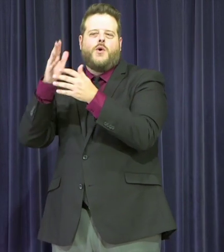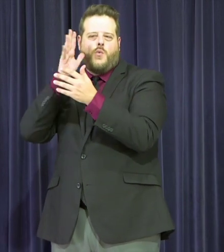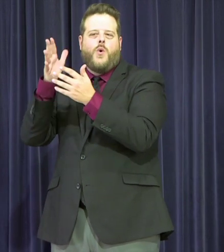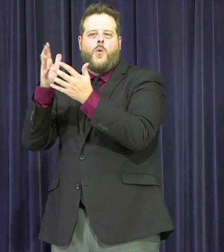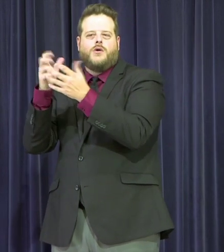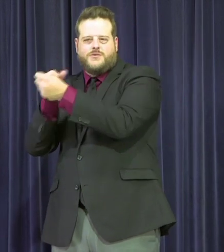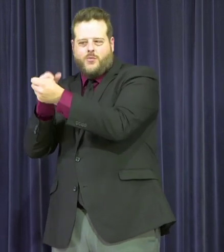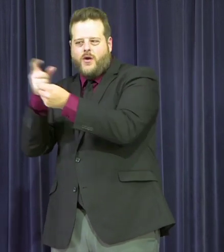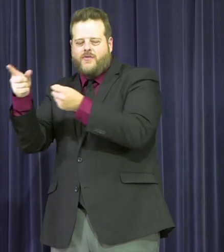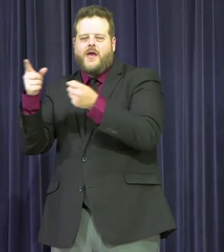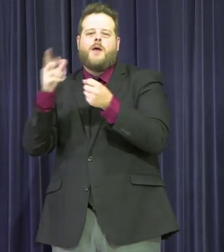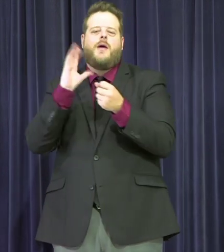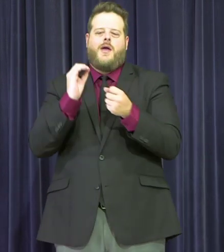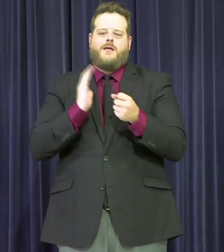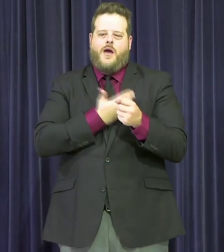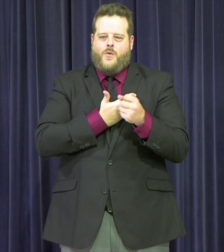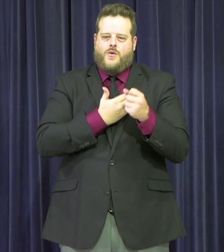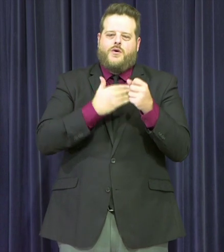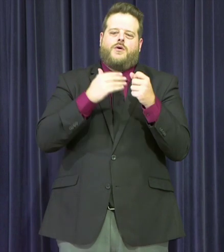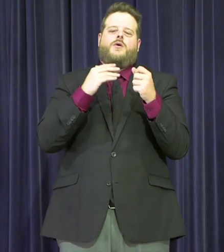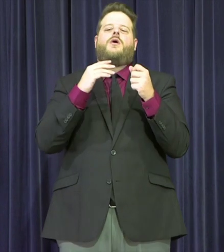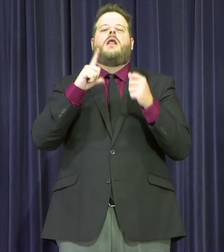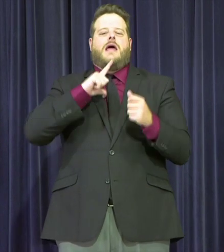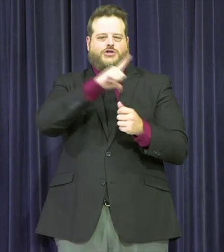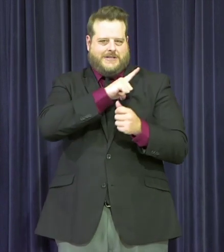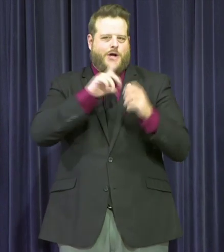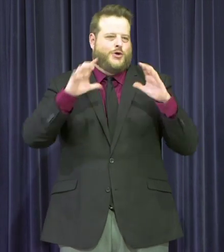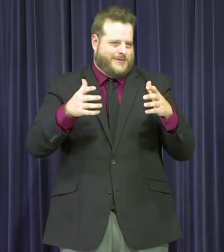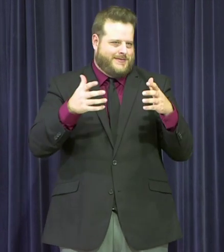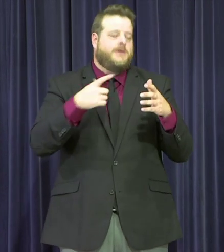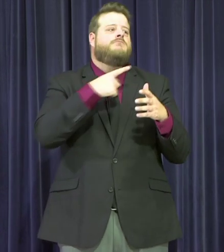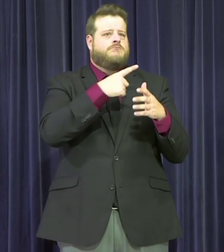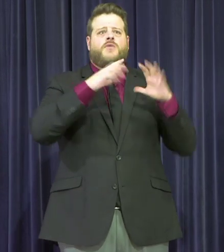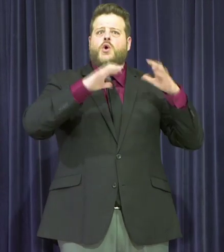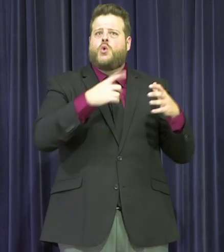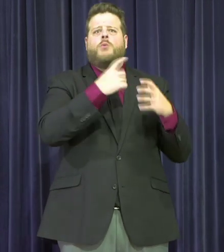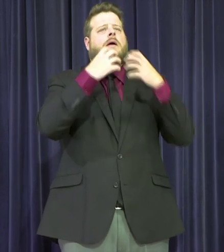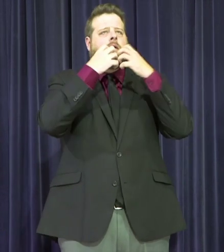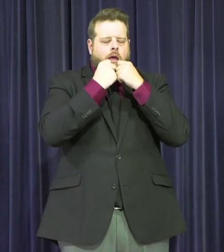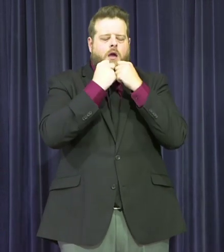They are a very committed group of folks who care passionately about North Carolina.